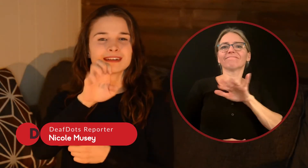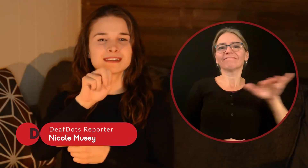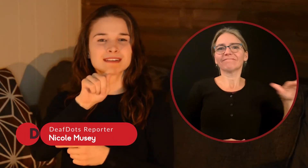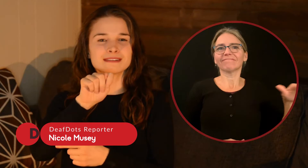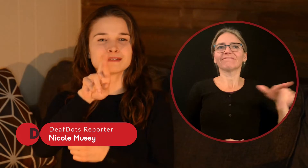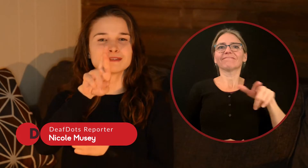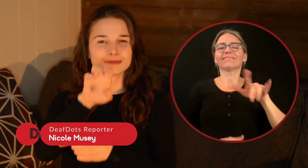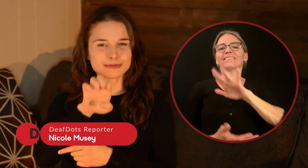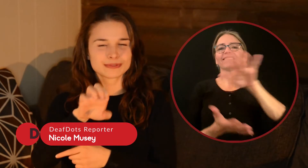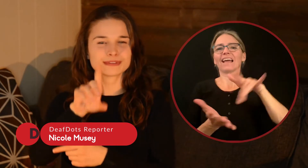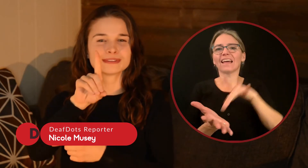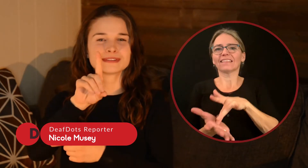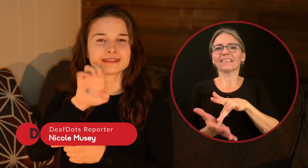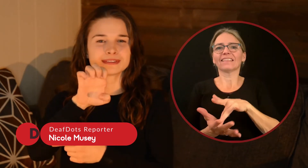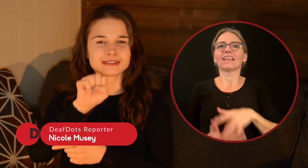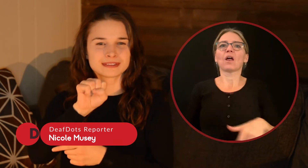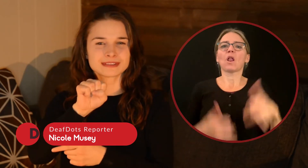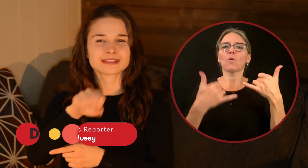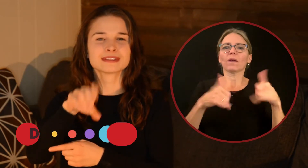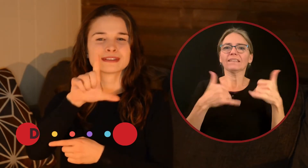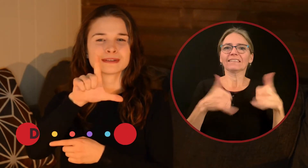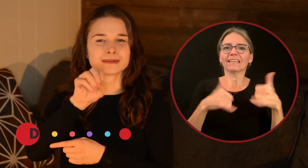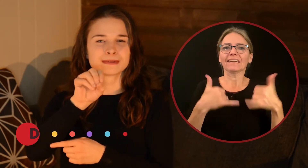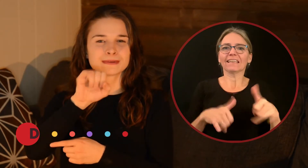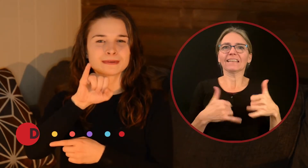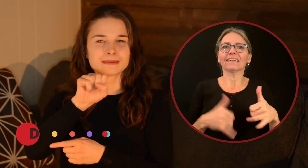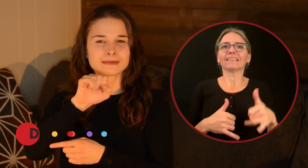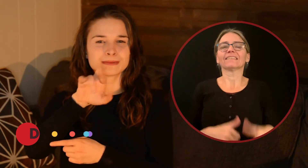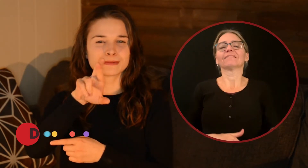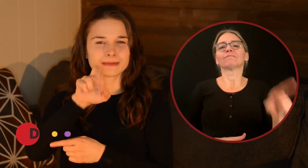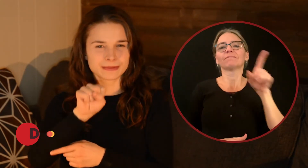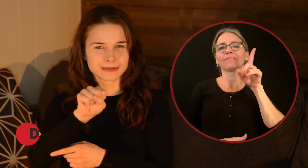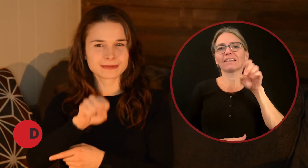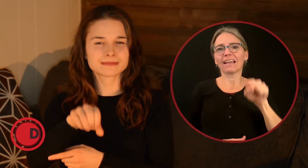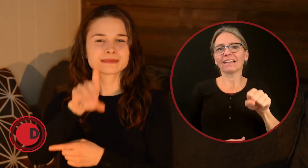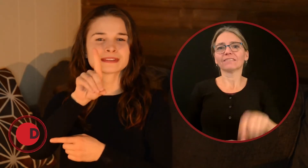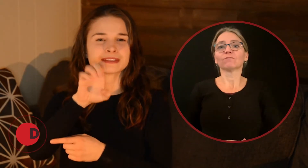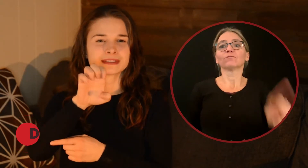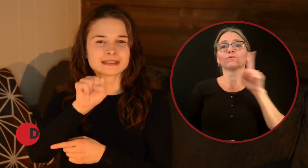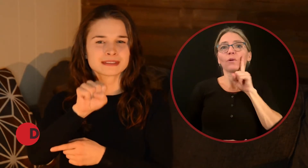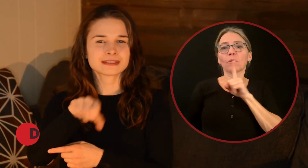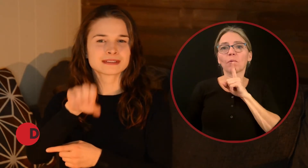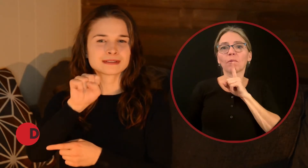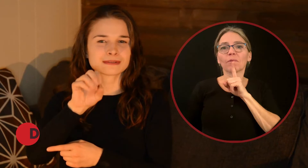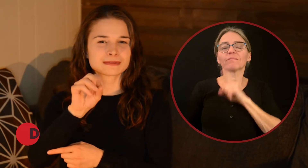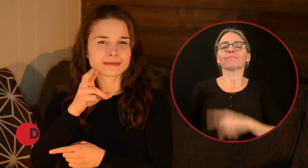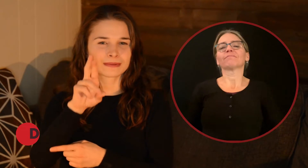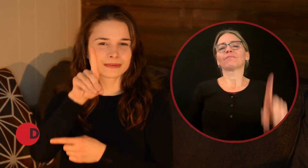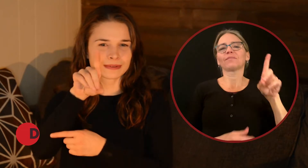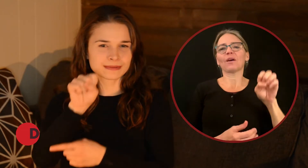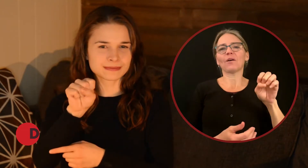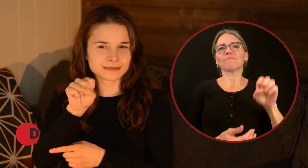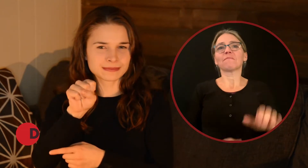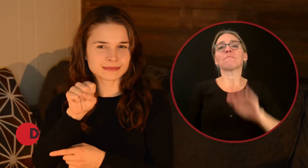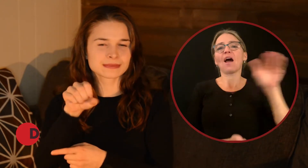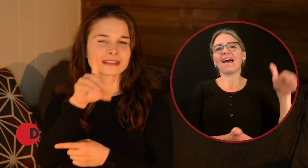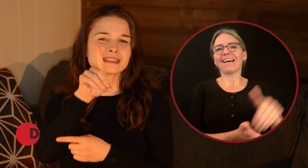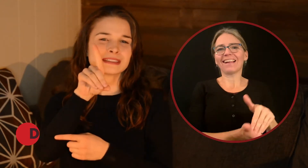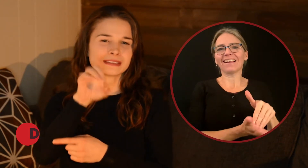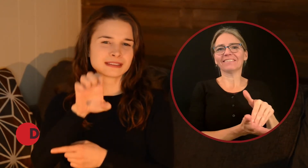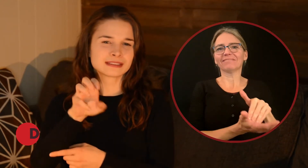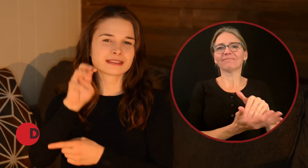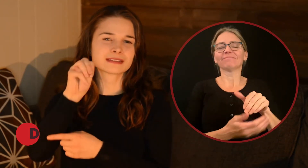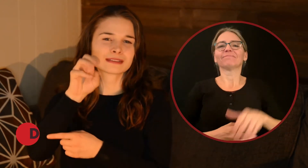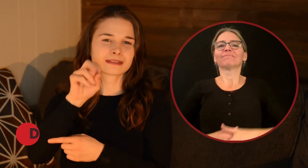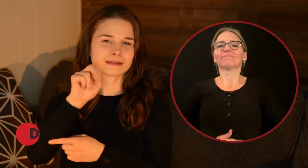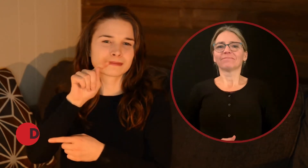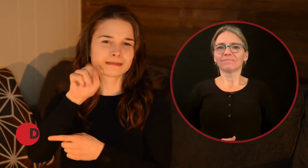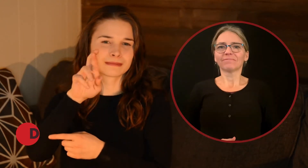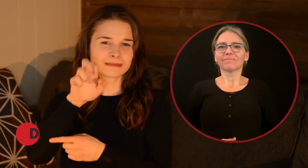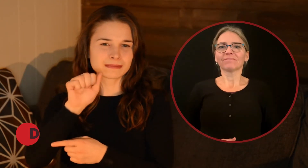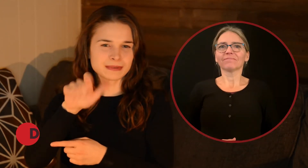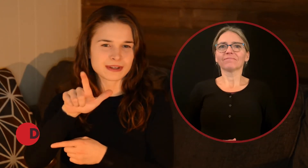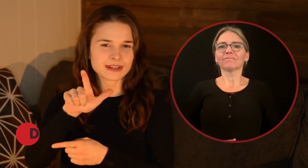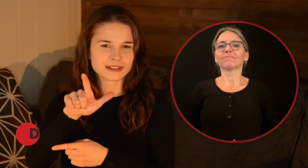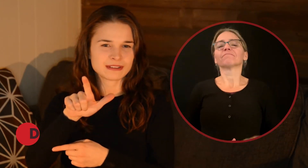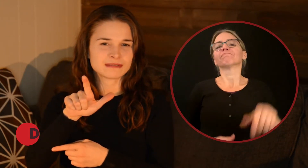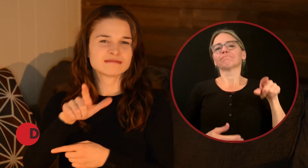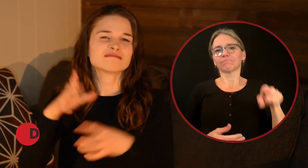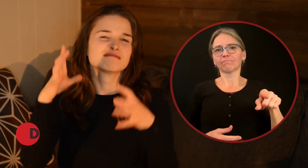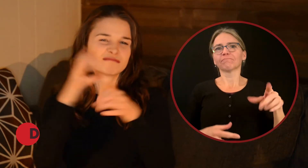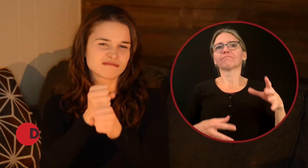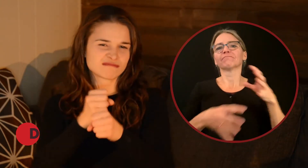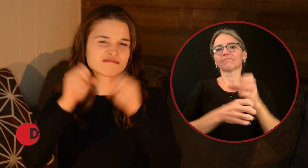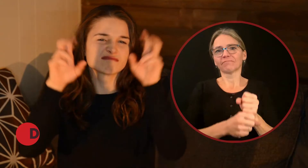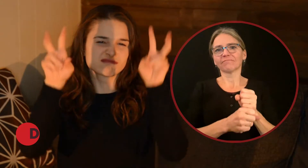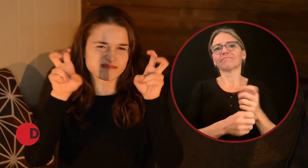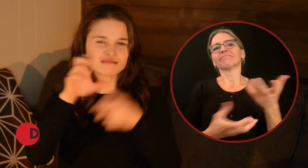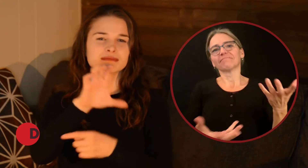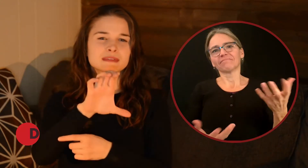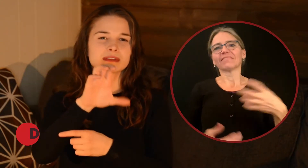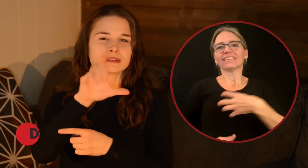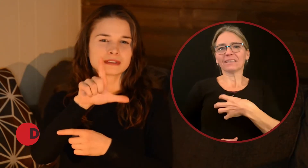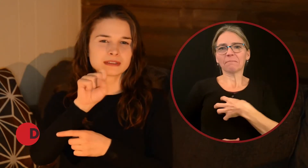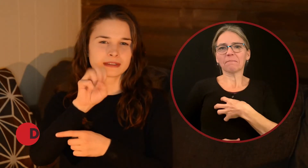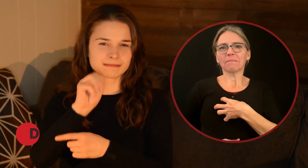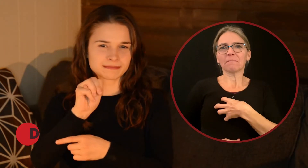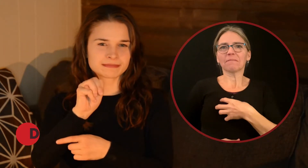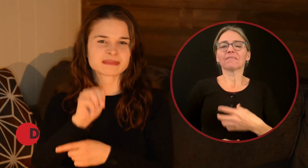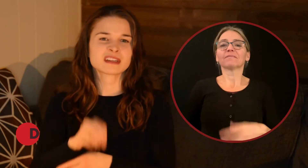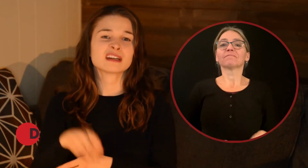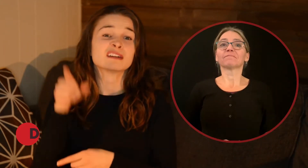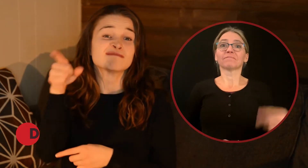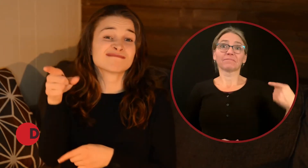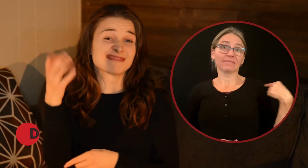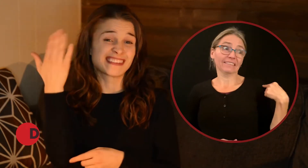"Centre des Loisirs des Sourds de Montréal", CLSM.